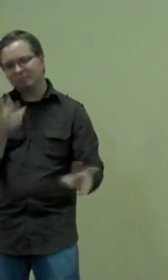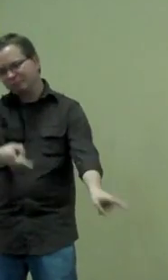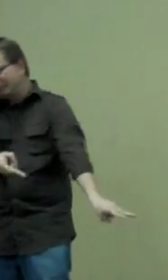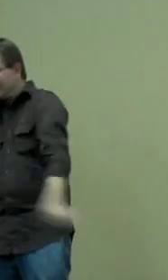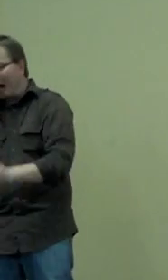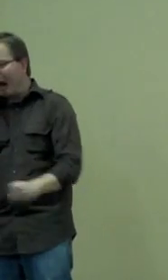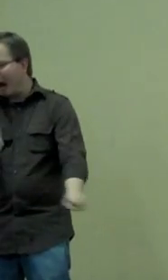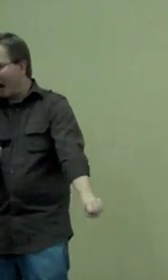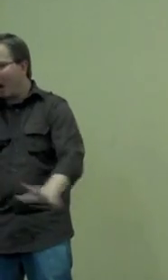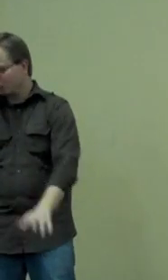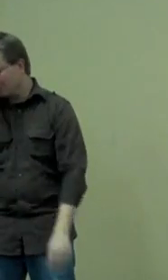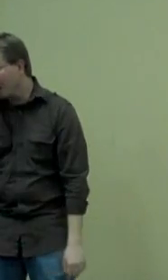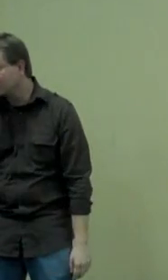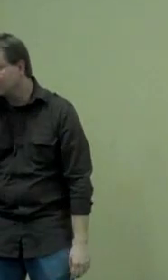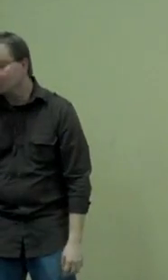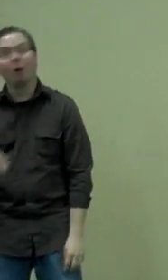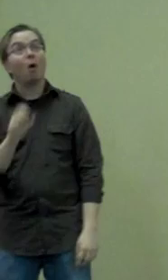I'm just saying. You are in trouble.